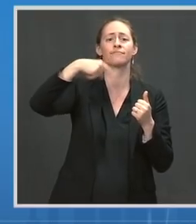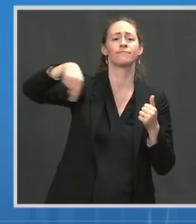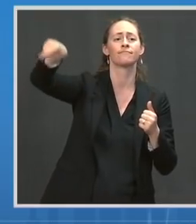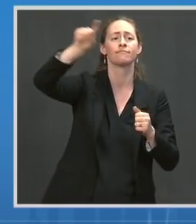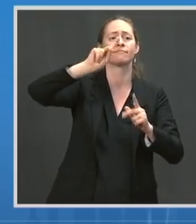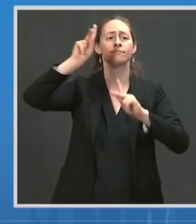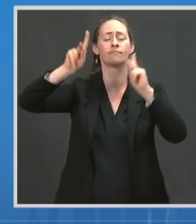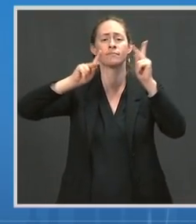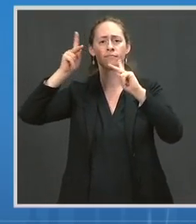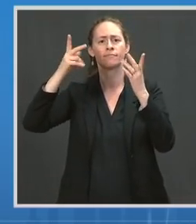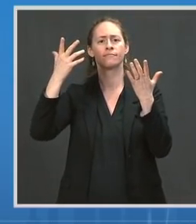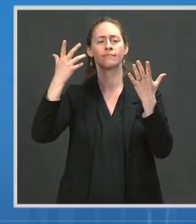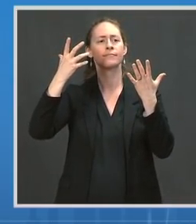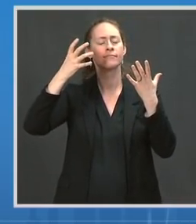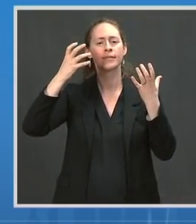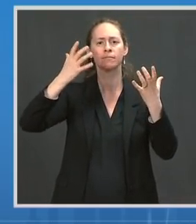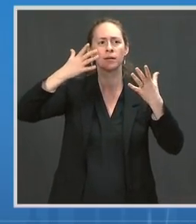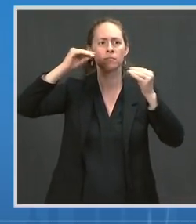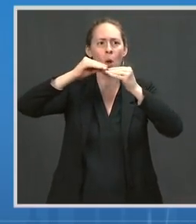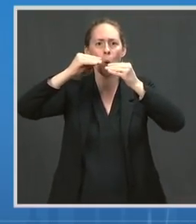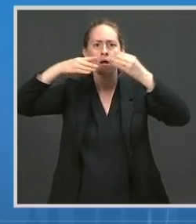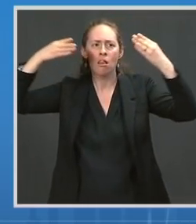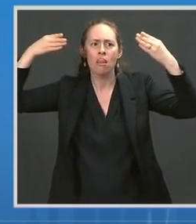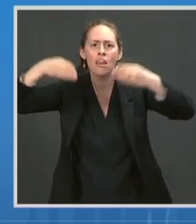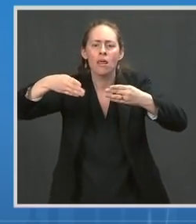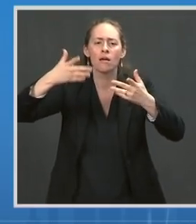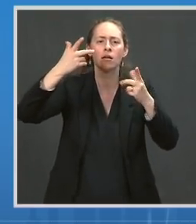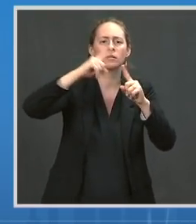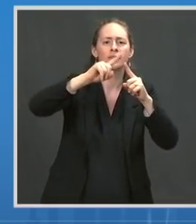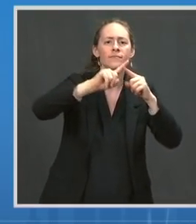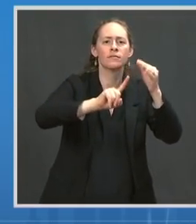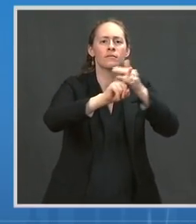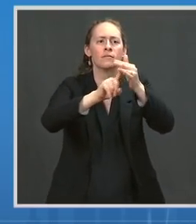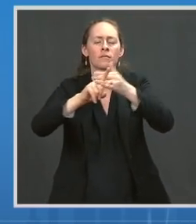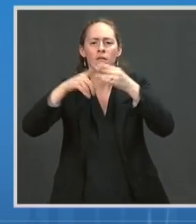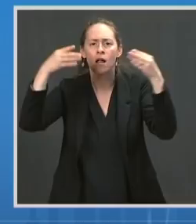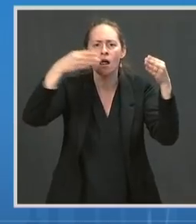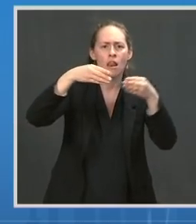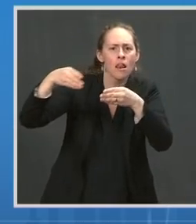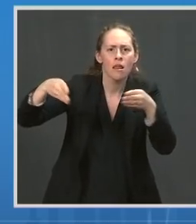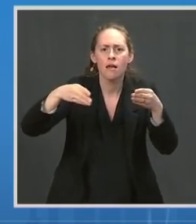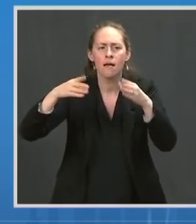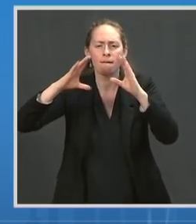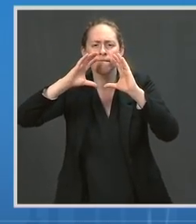We talk about that in here a lot. Requiring additional shots in the future